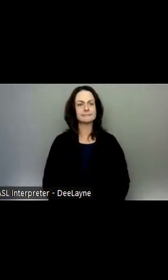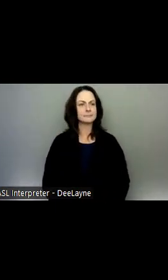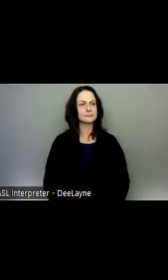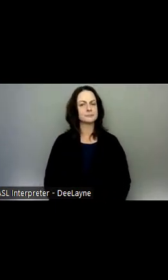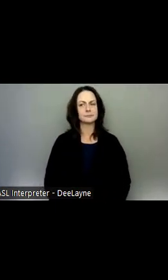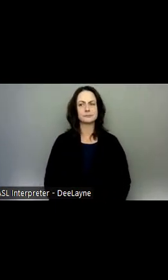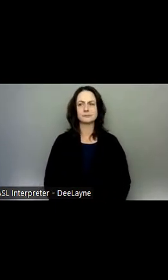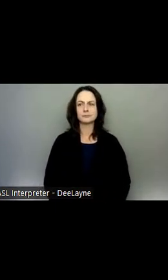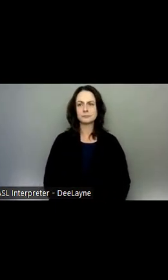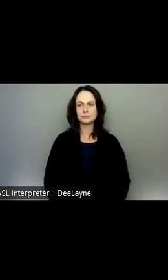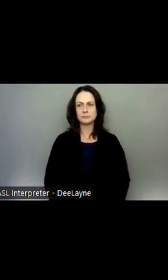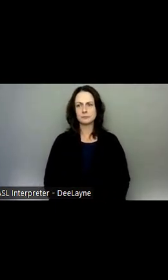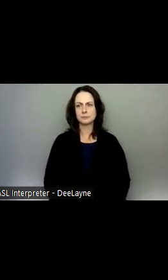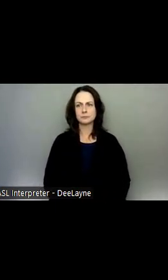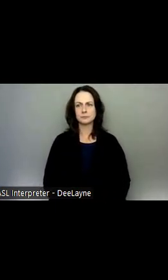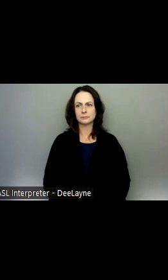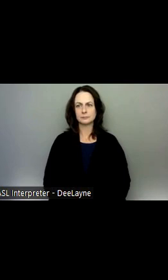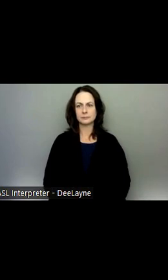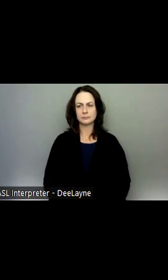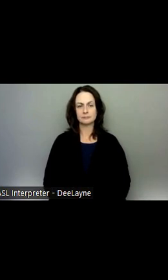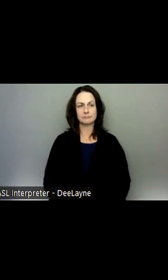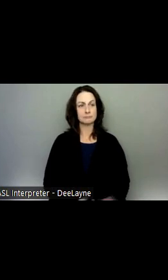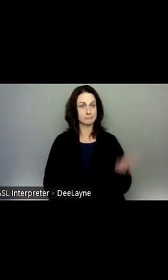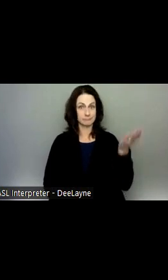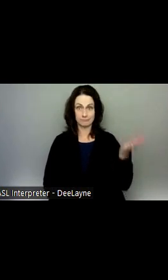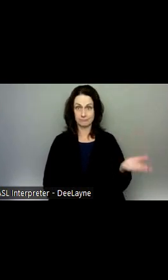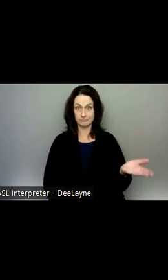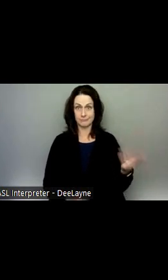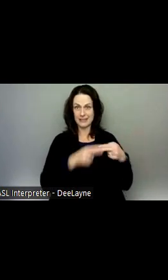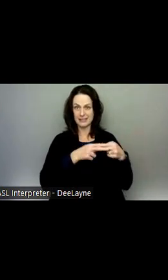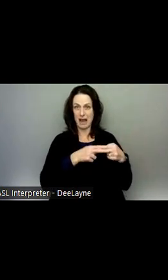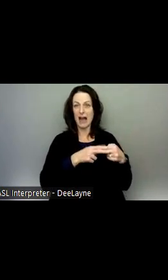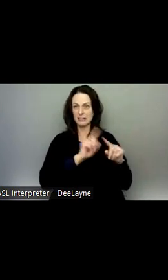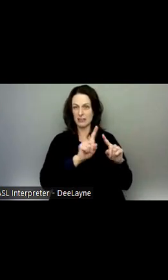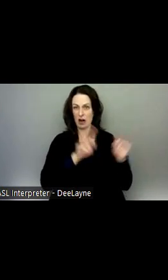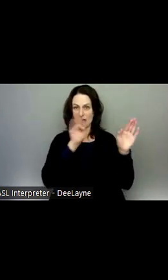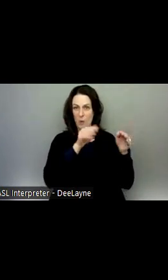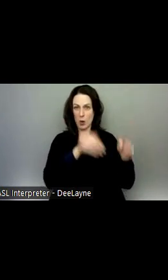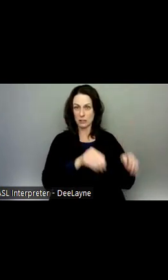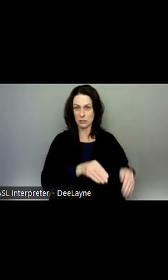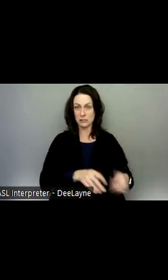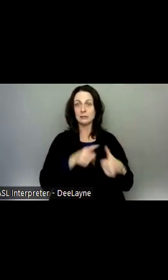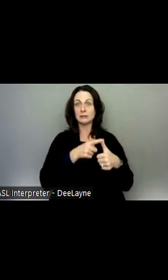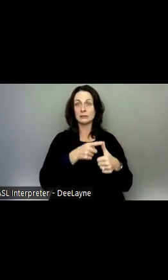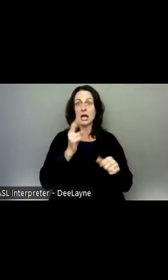So these are the different things that we focus on. Customer service and civil rights,